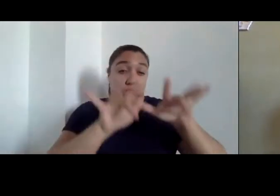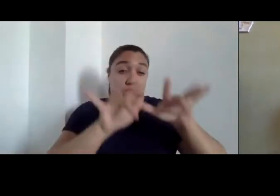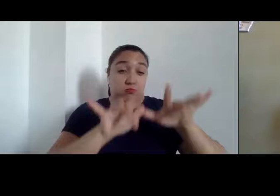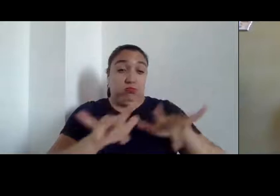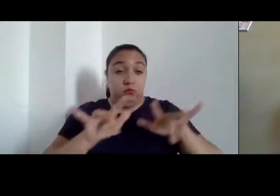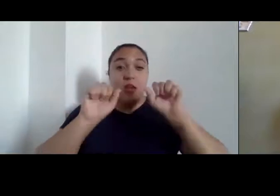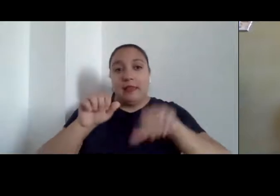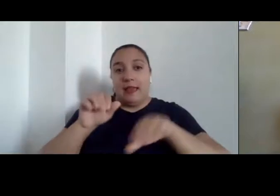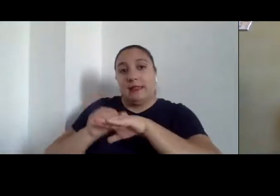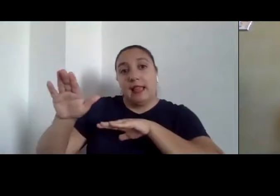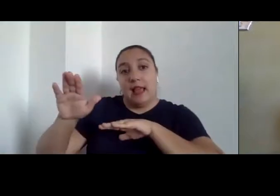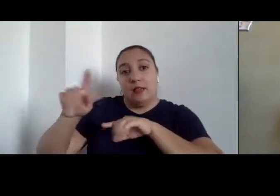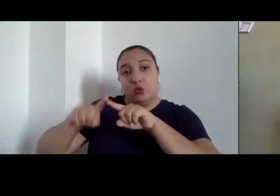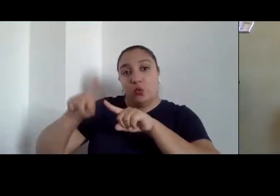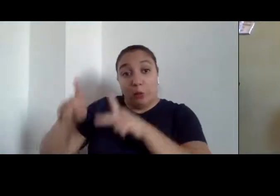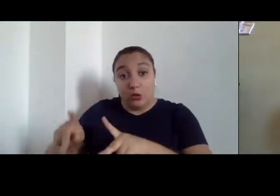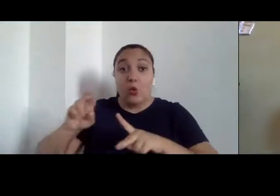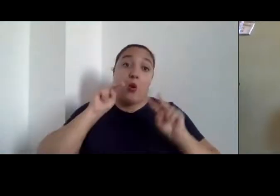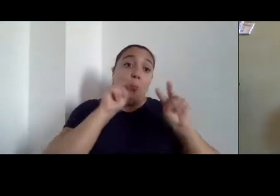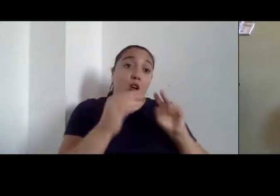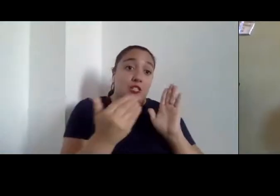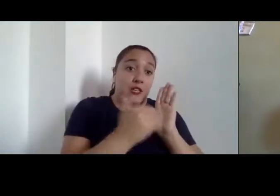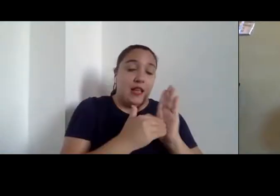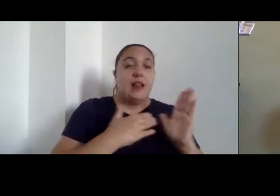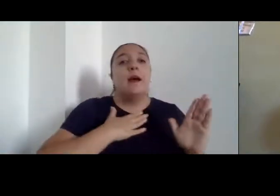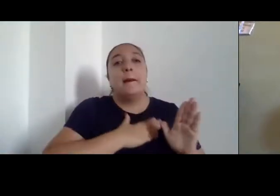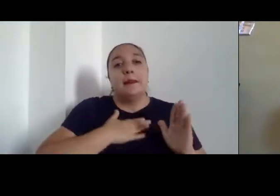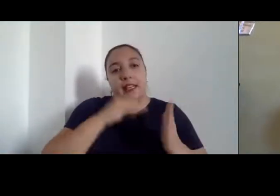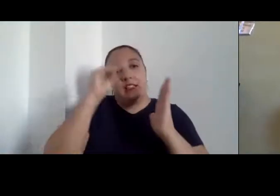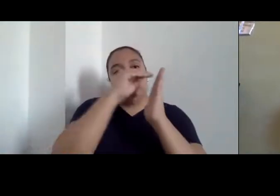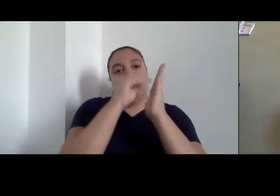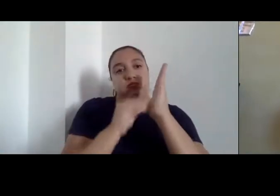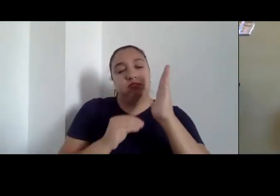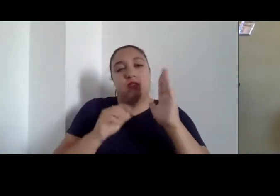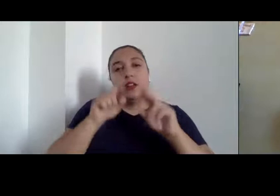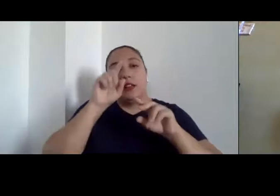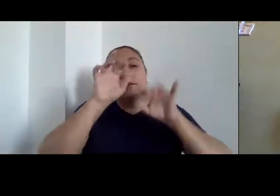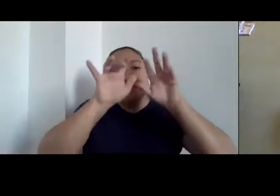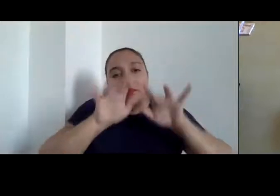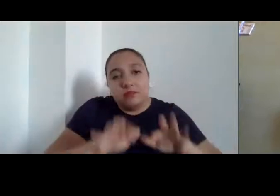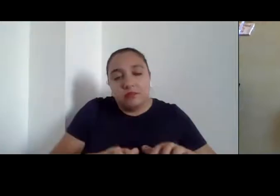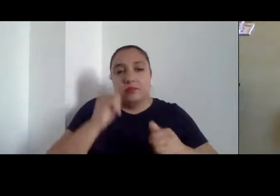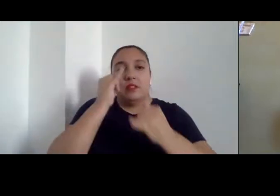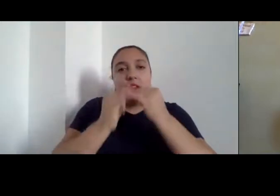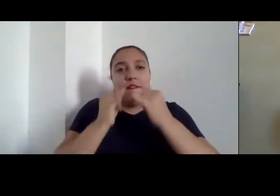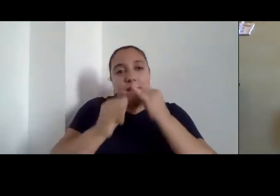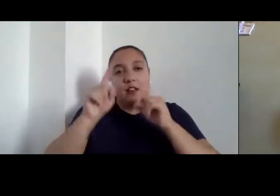think needs to watch. Please fill out the post event survey to give us ideas or comments